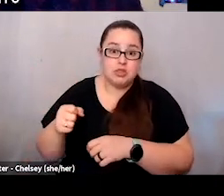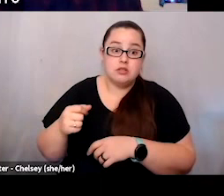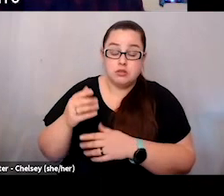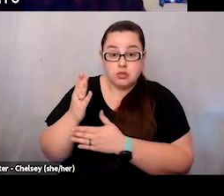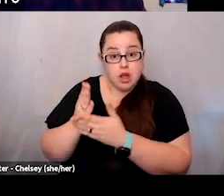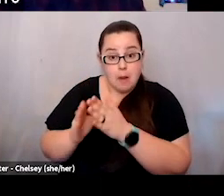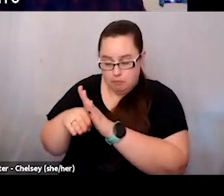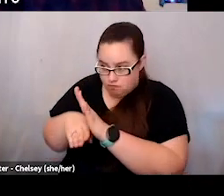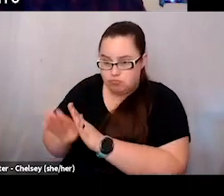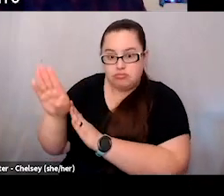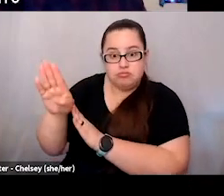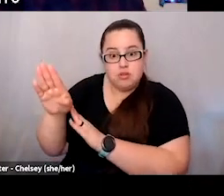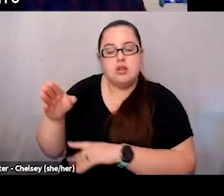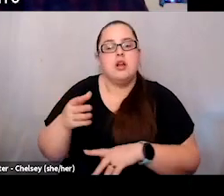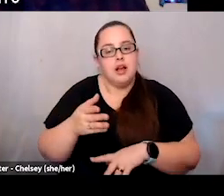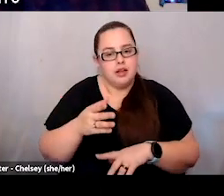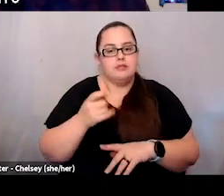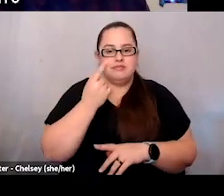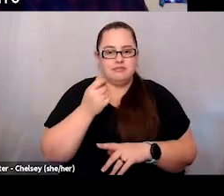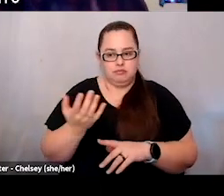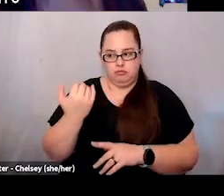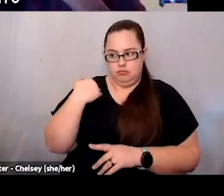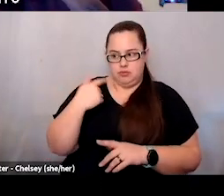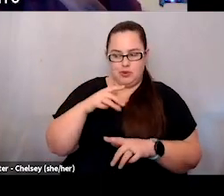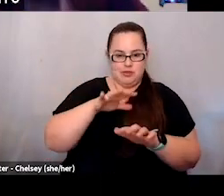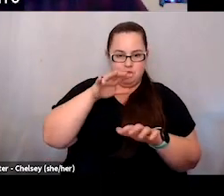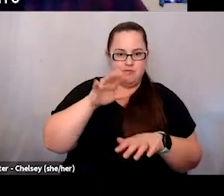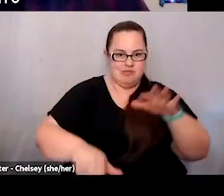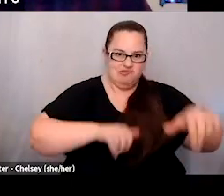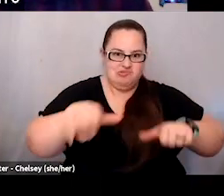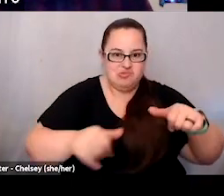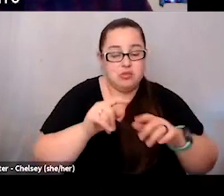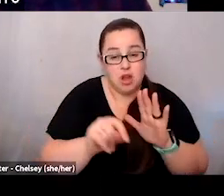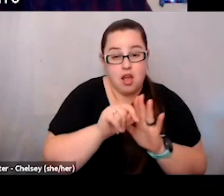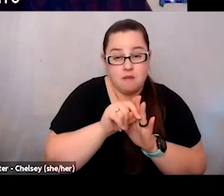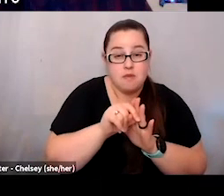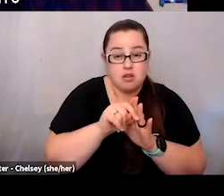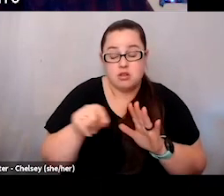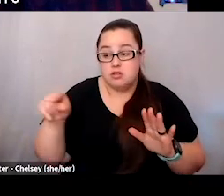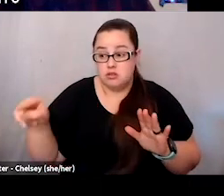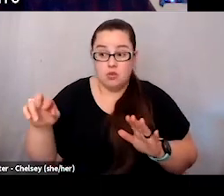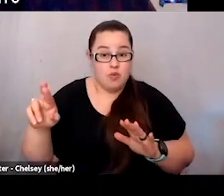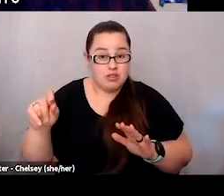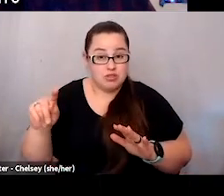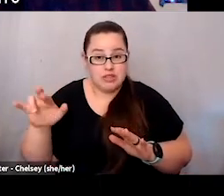back during the colonization period, reservations were not wonderful places. And